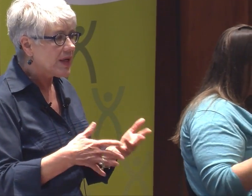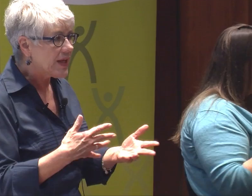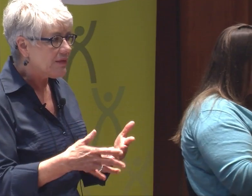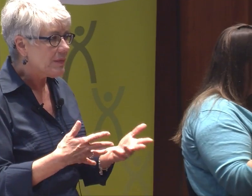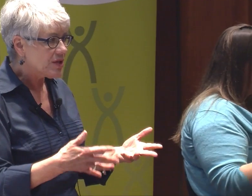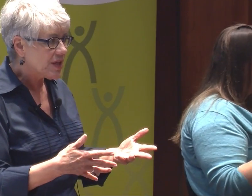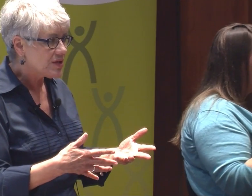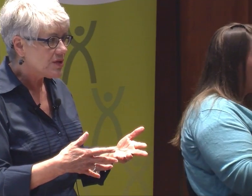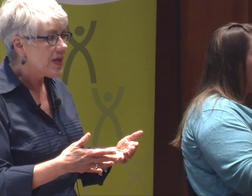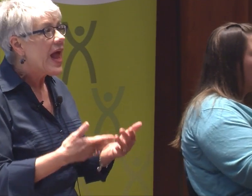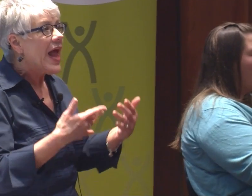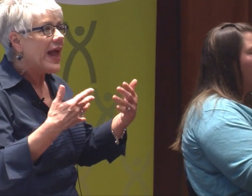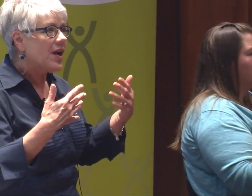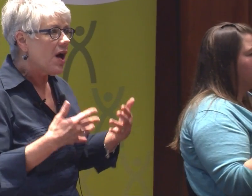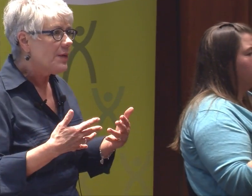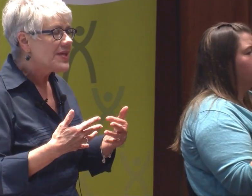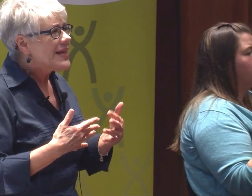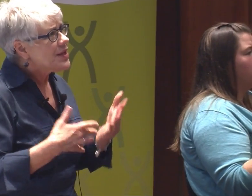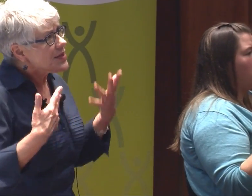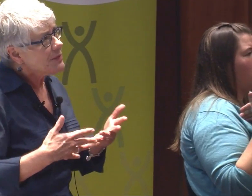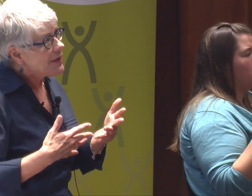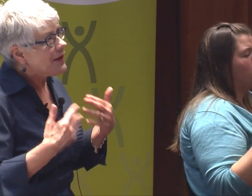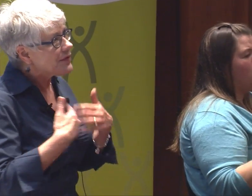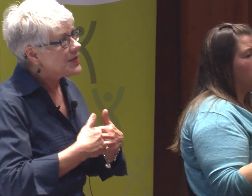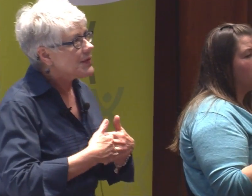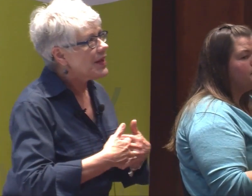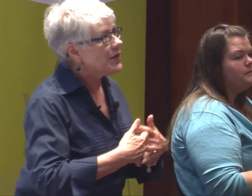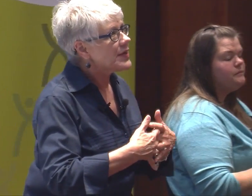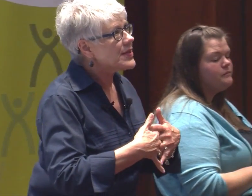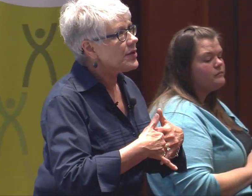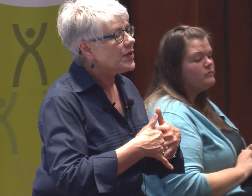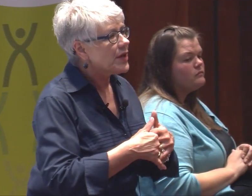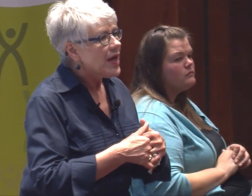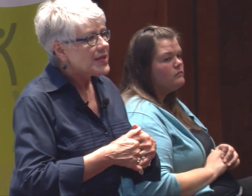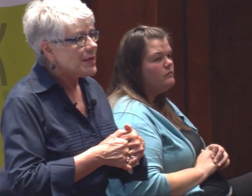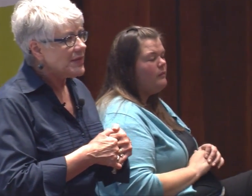You want to give them a chance to do that and always... See you know something, something I forgot to say earlier.